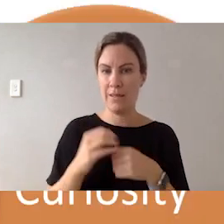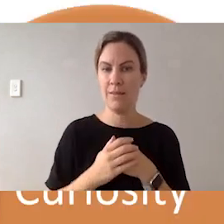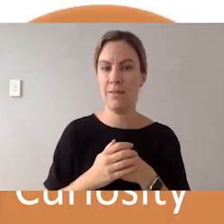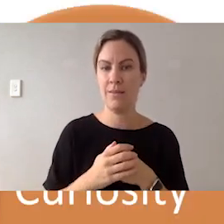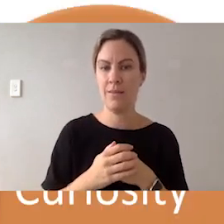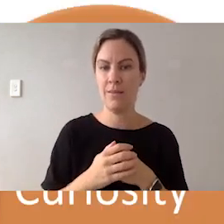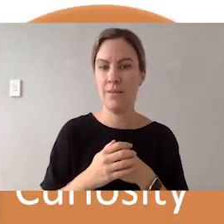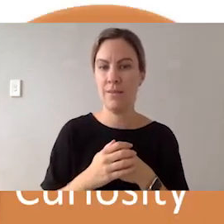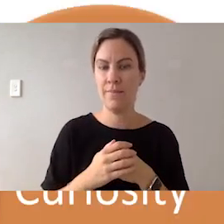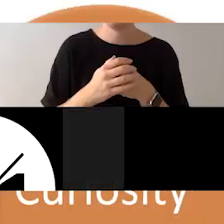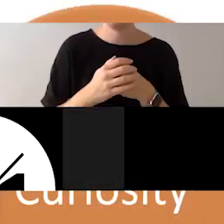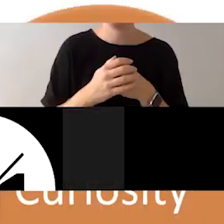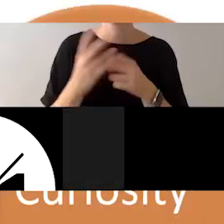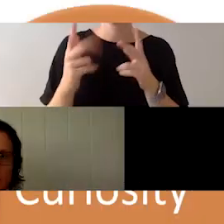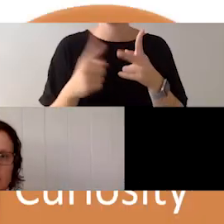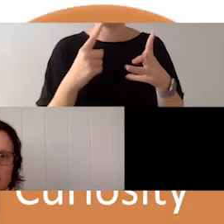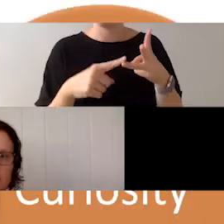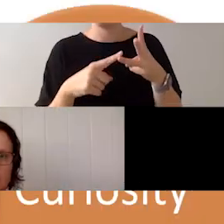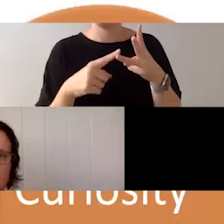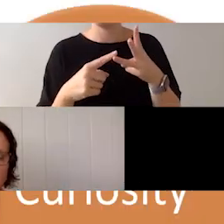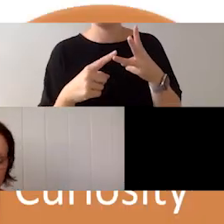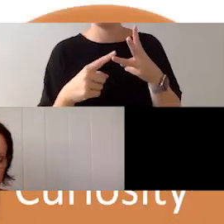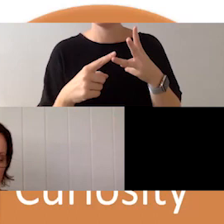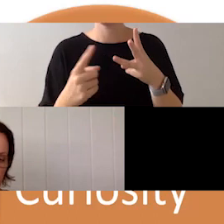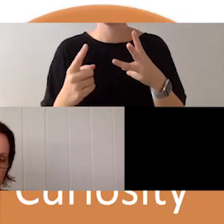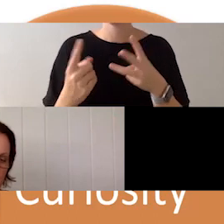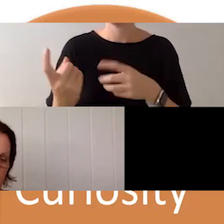with curiosity. We need to be looking at this challenge, this